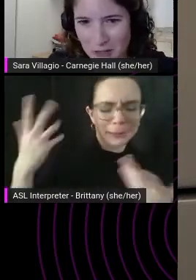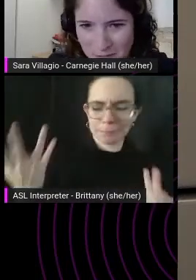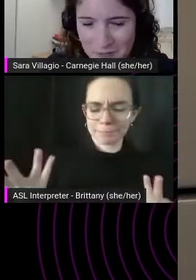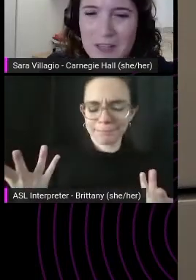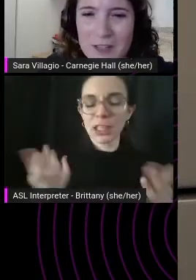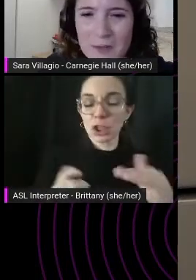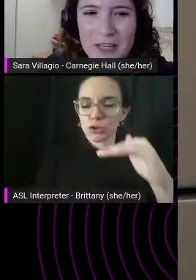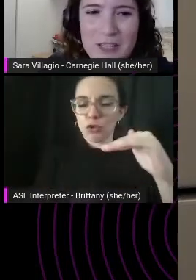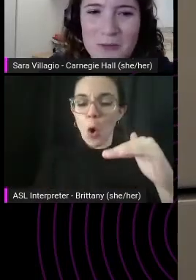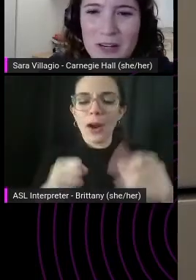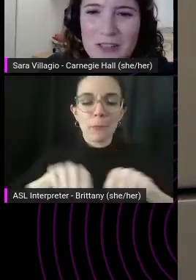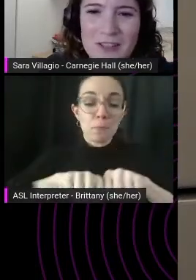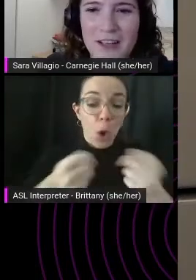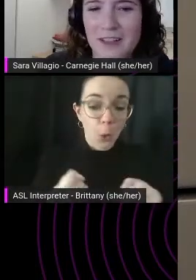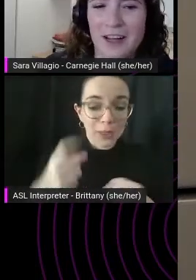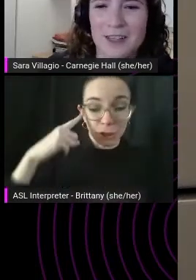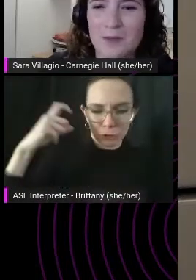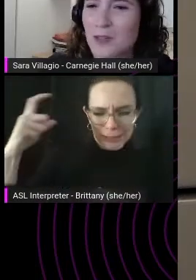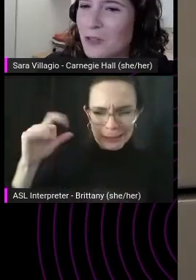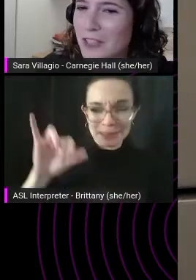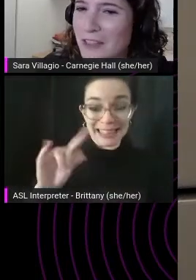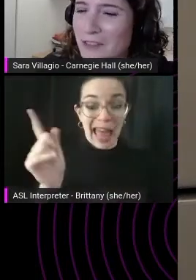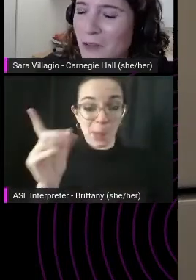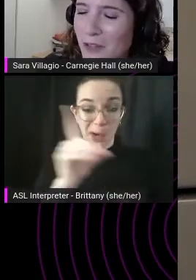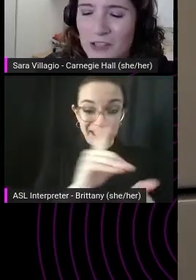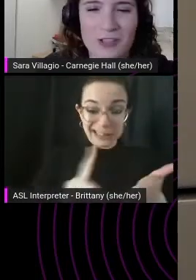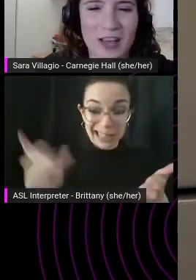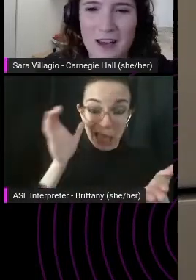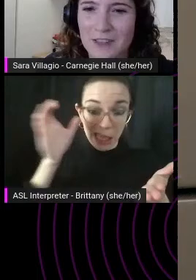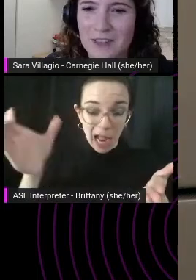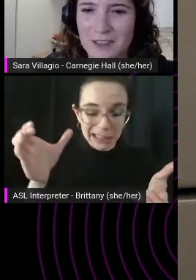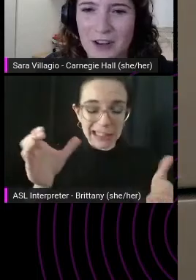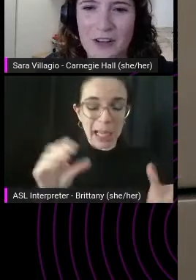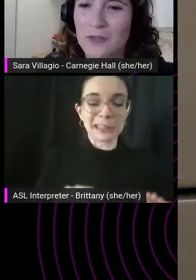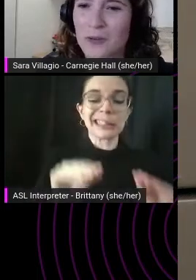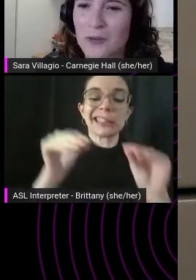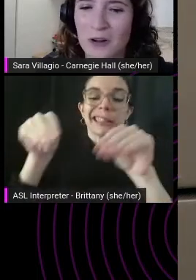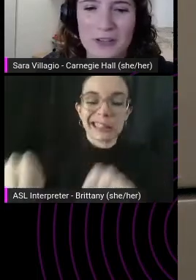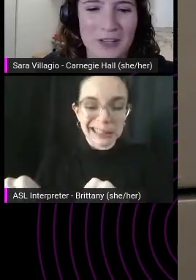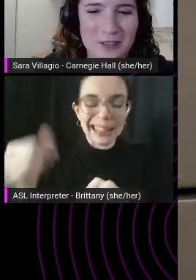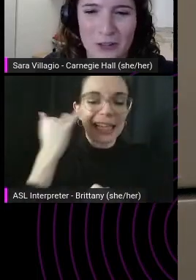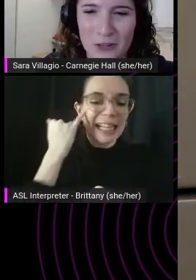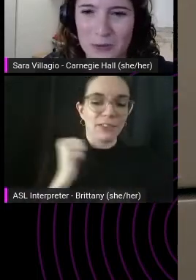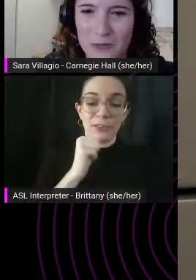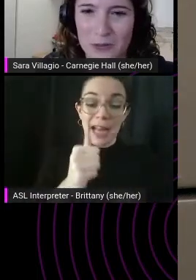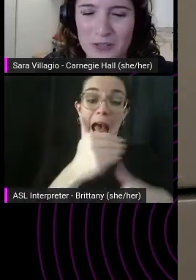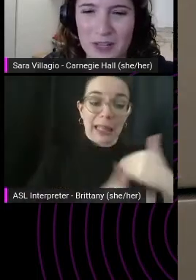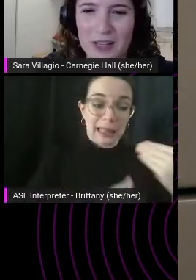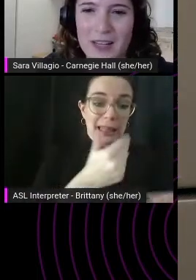Well, it's the place where design concepts go to live when they just haven't gone through all the necessary approvals.